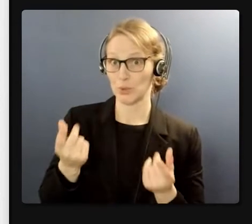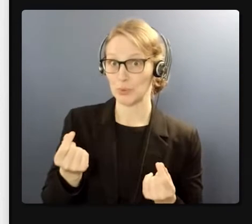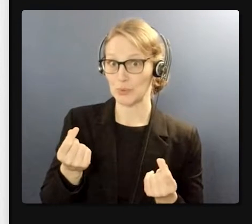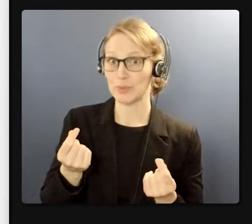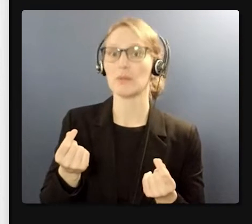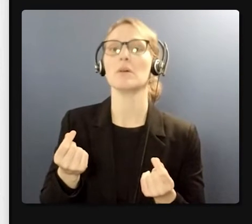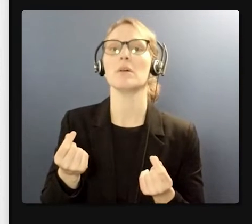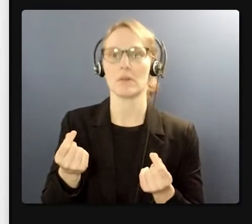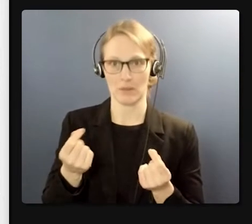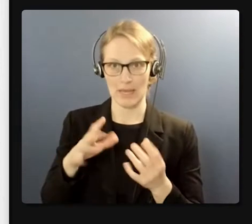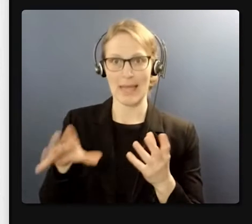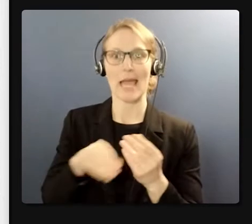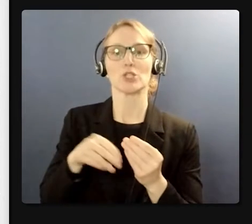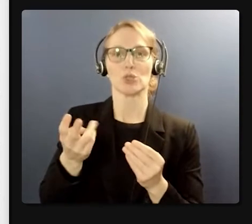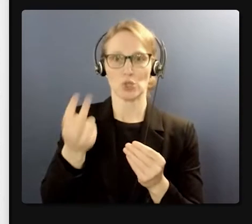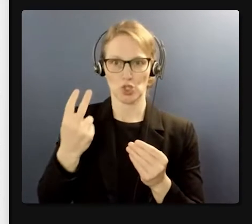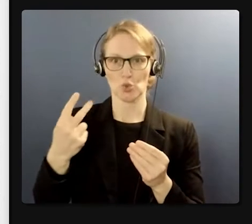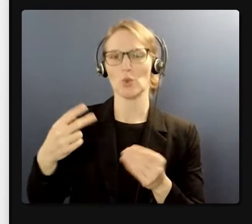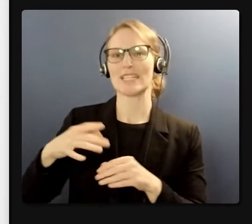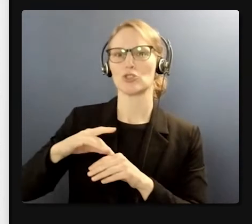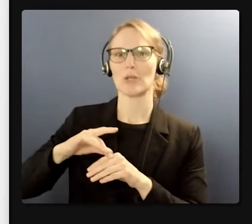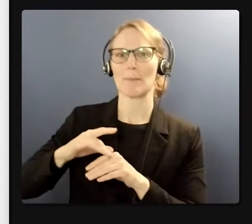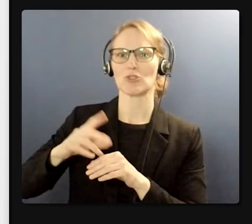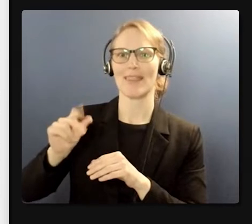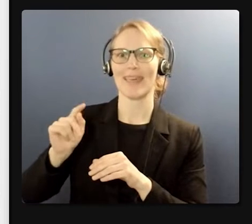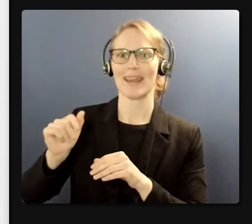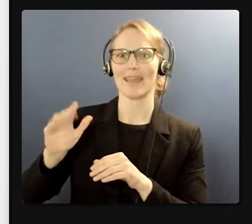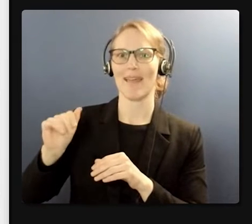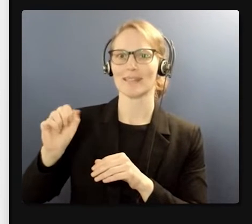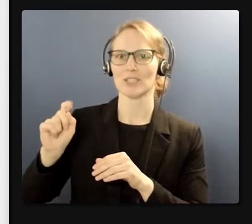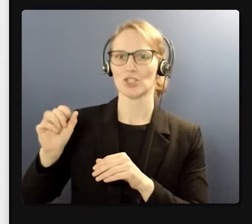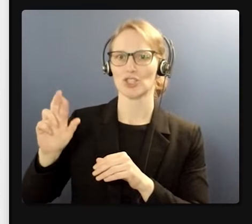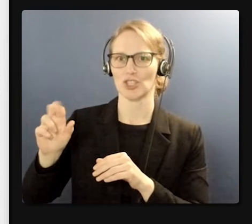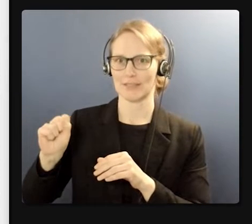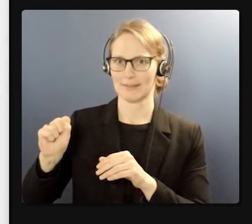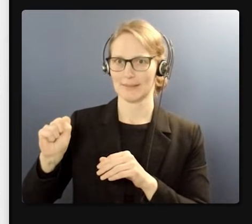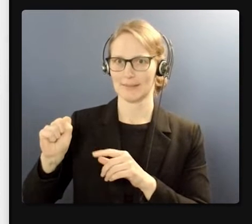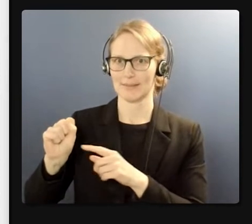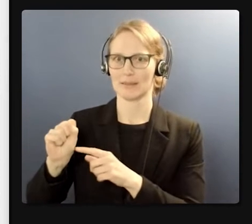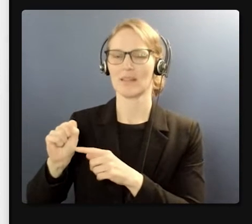and these are basically transferring material information